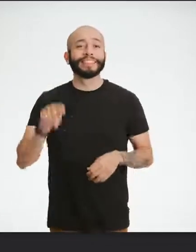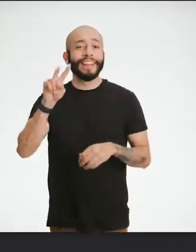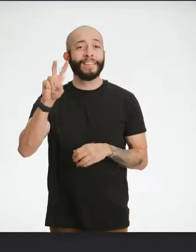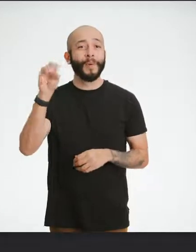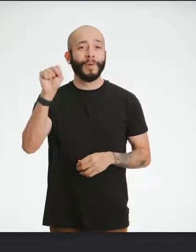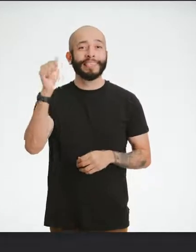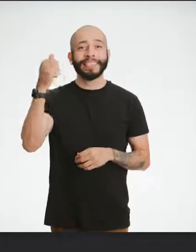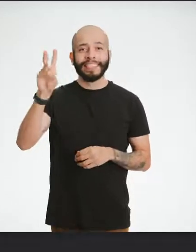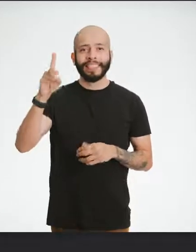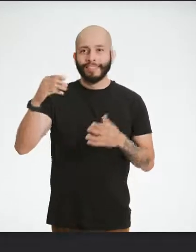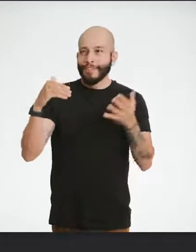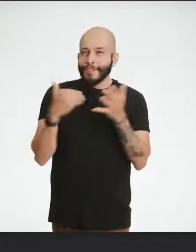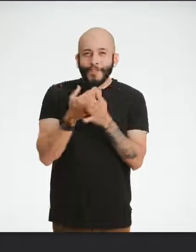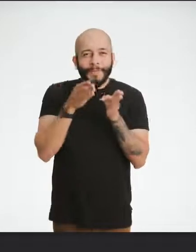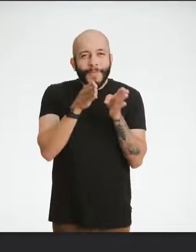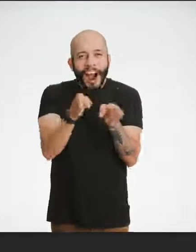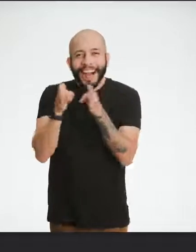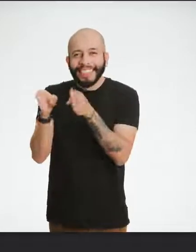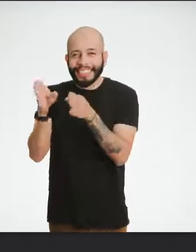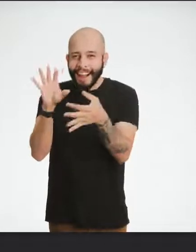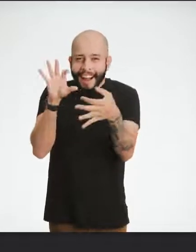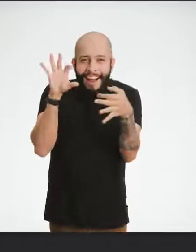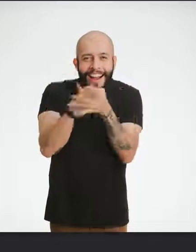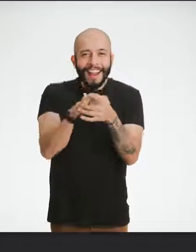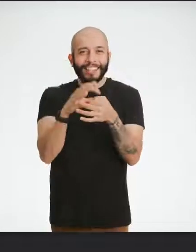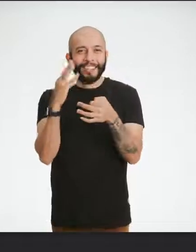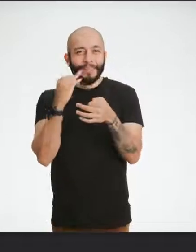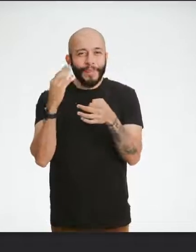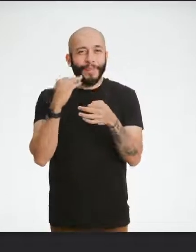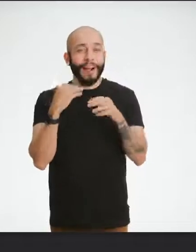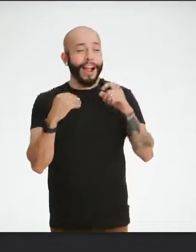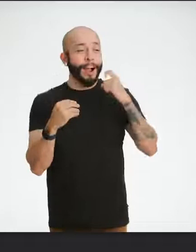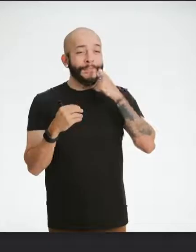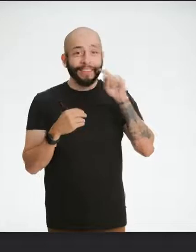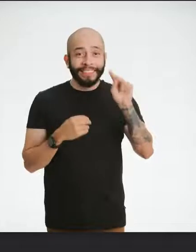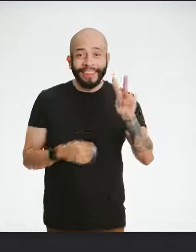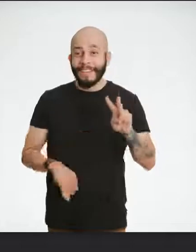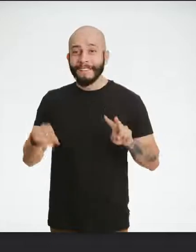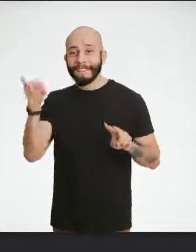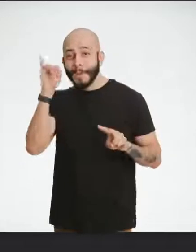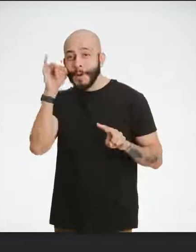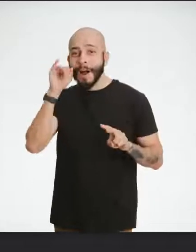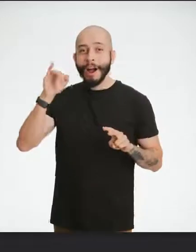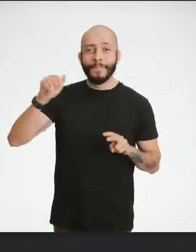Now, tvOS 16 gives you new ways to create connected experiences between your apps on